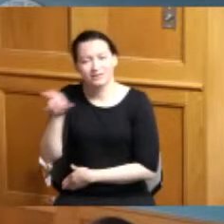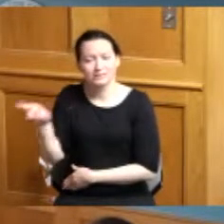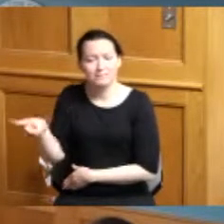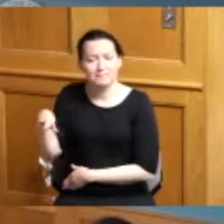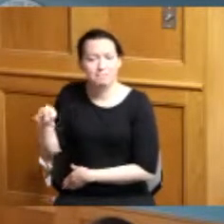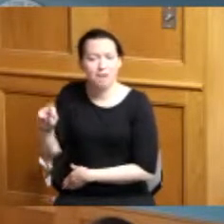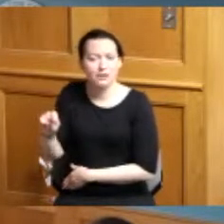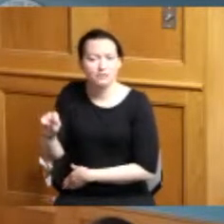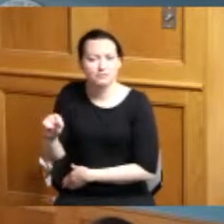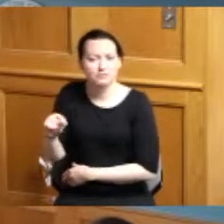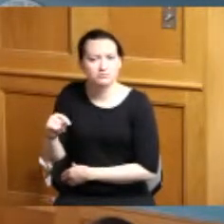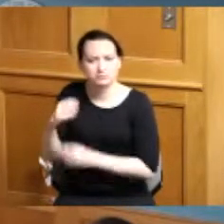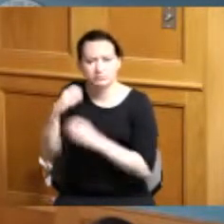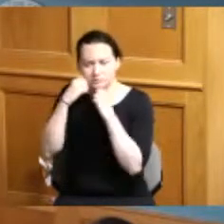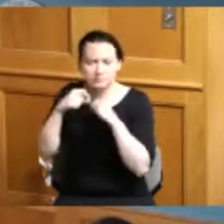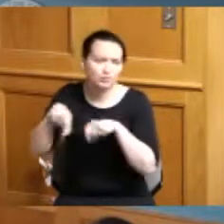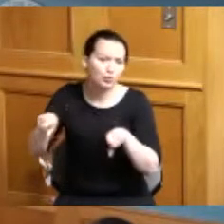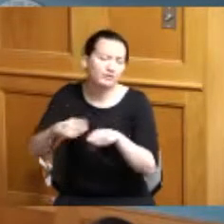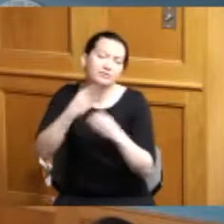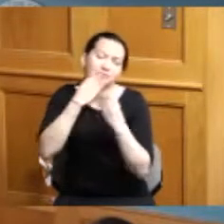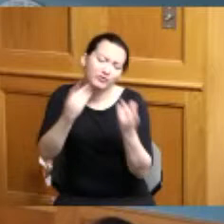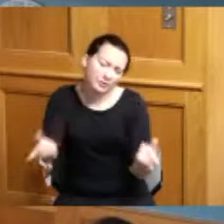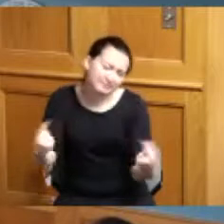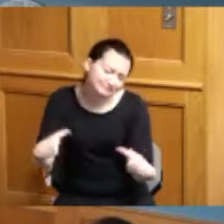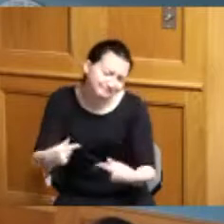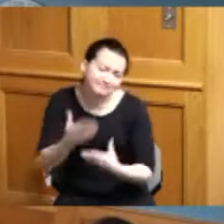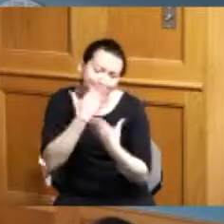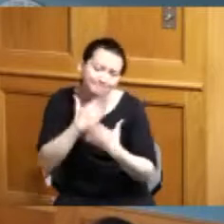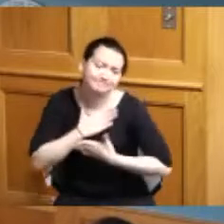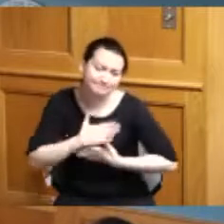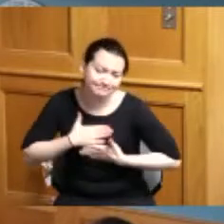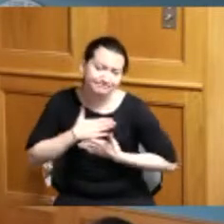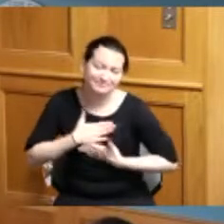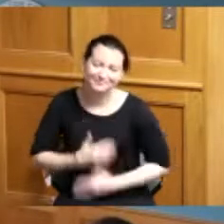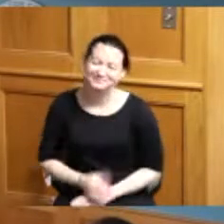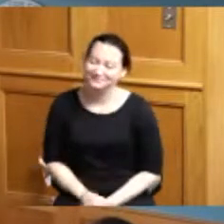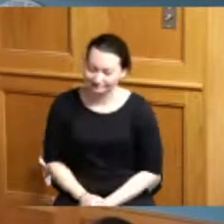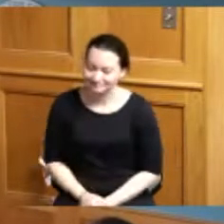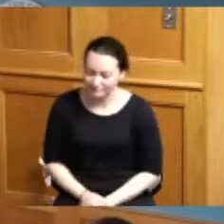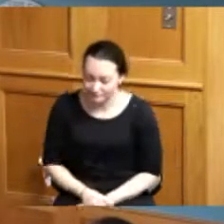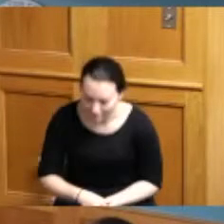deal to everybody in the room so thank you all for being here really appreciate it thank you and